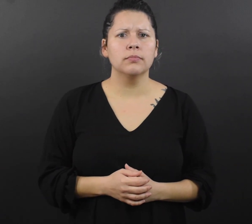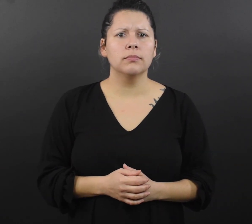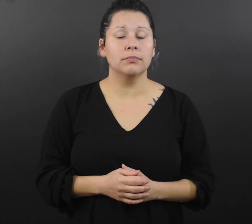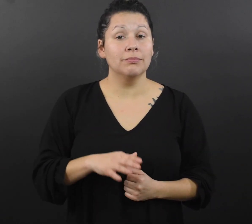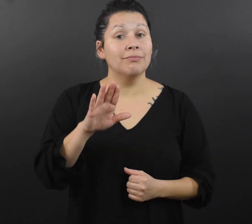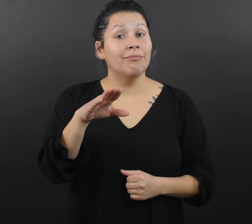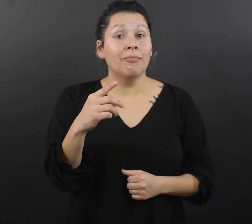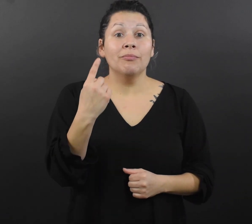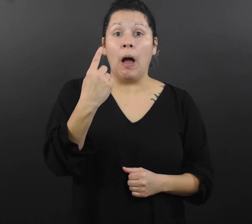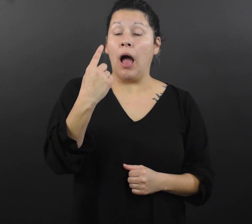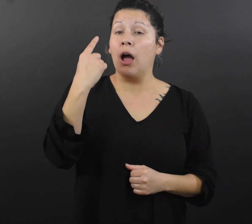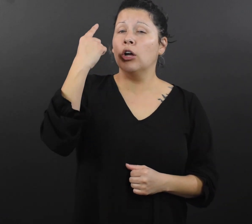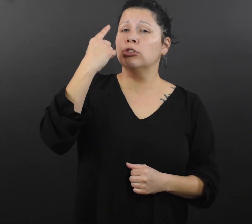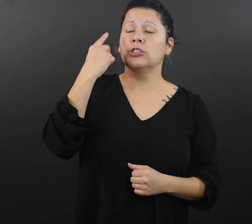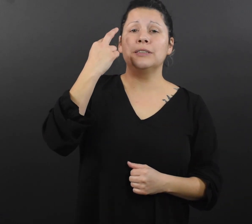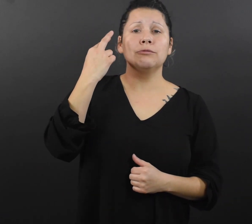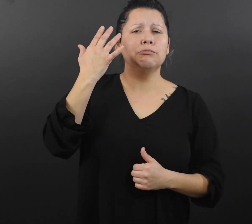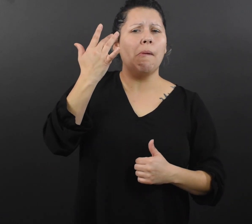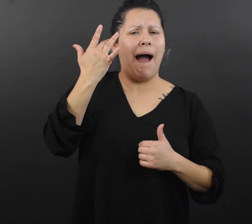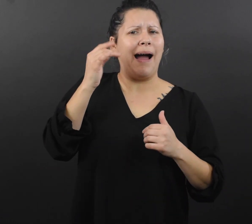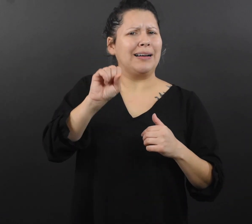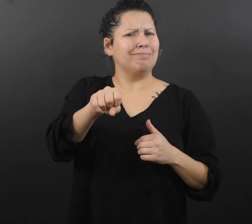Here’s one reason why that initial data is a concern: